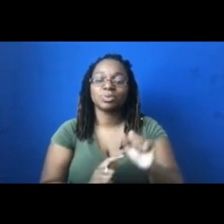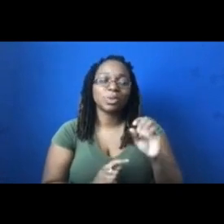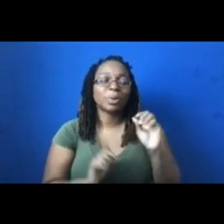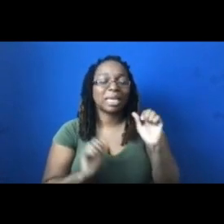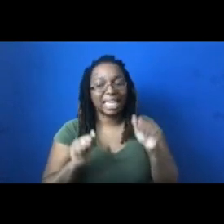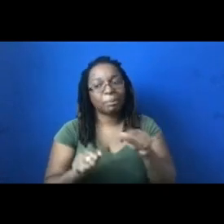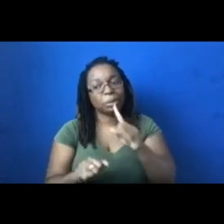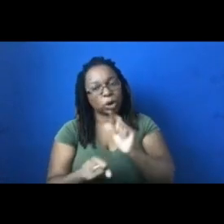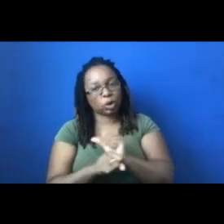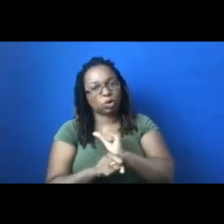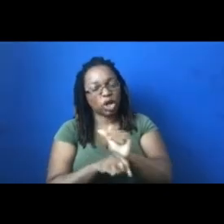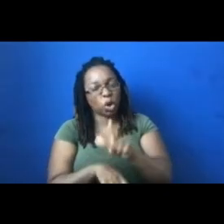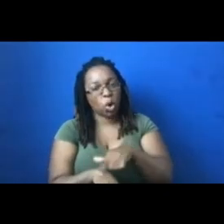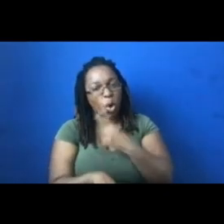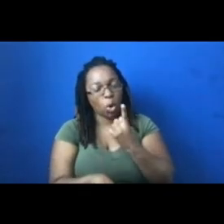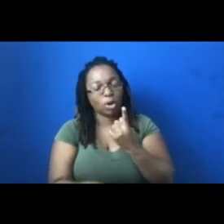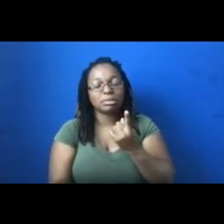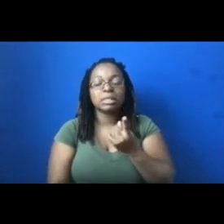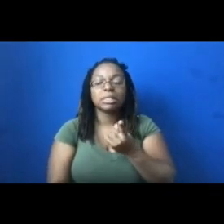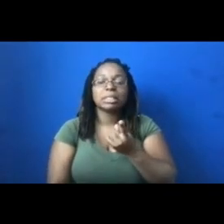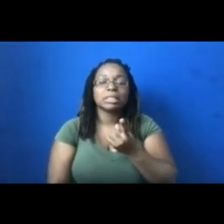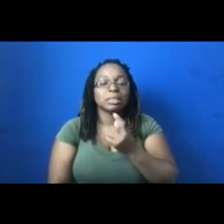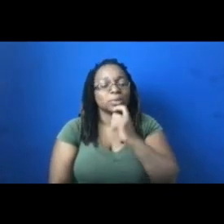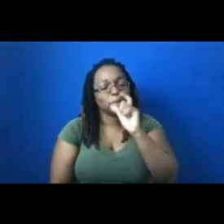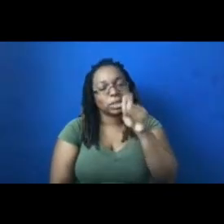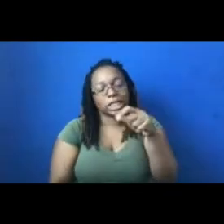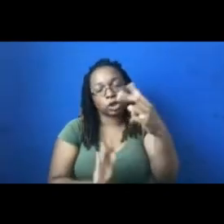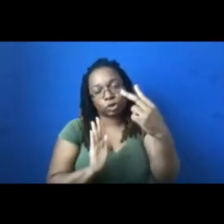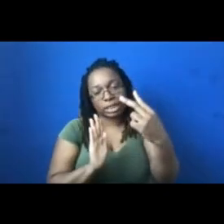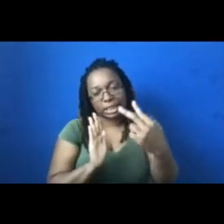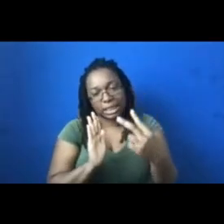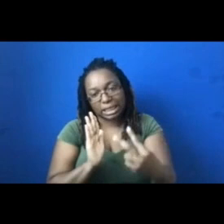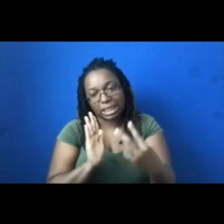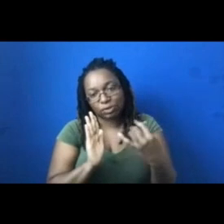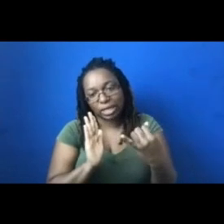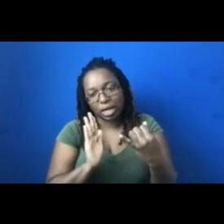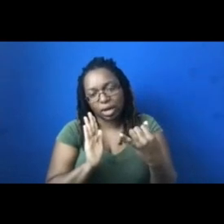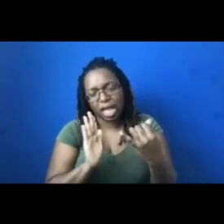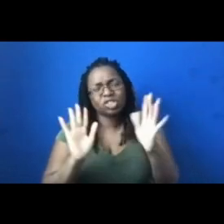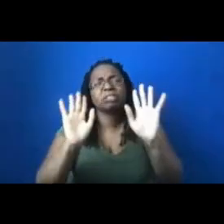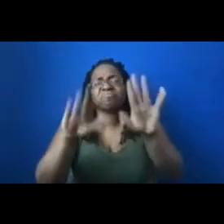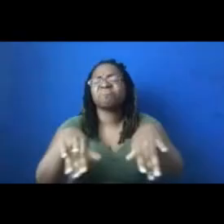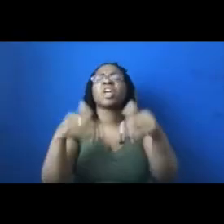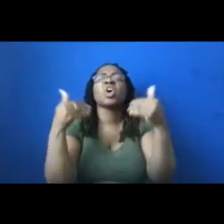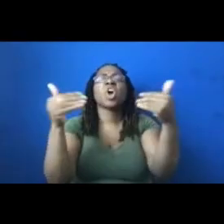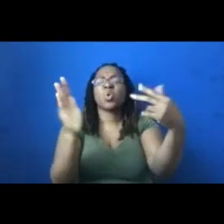reading this whole thing right now, well, no, go ahead and read the whole thing. Let's just take a moment here.